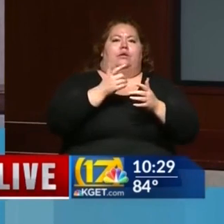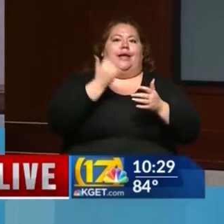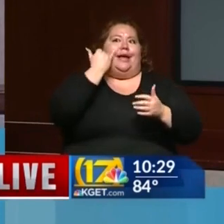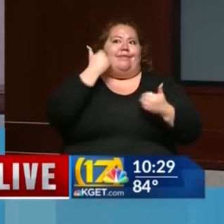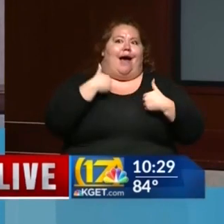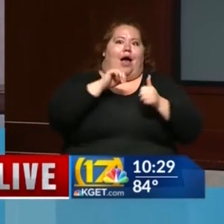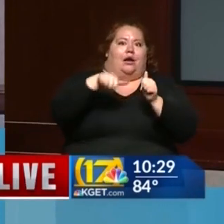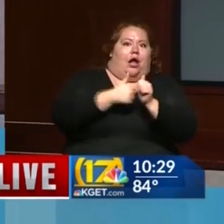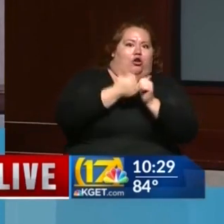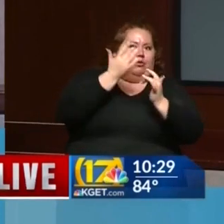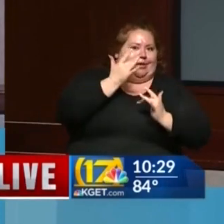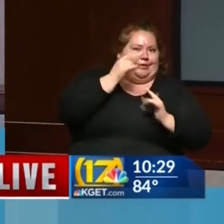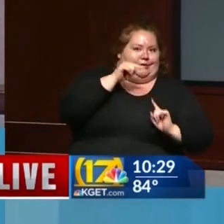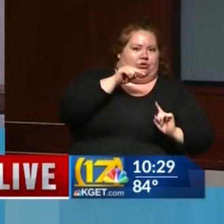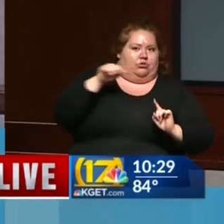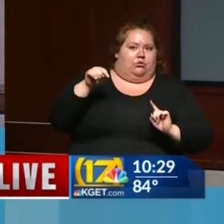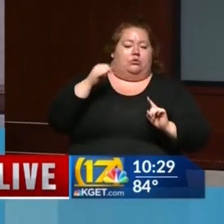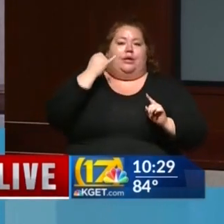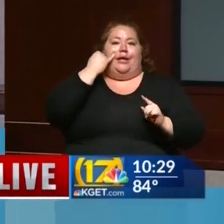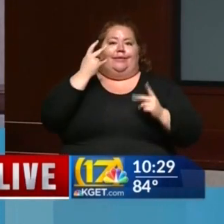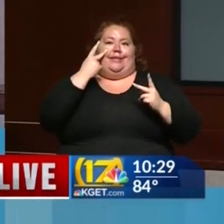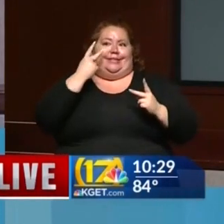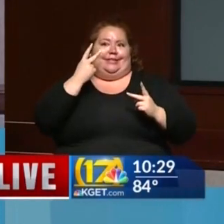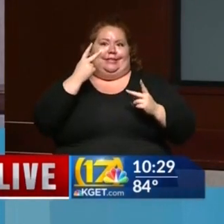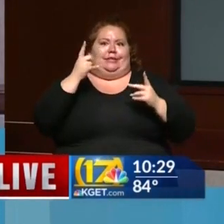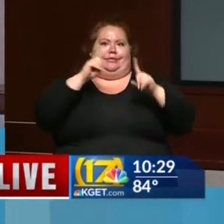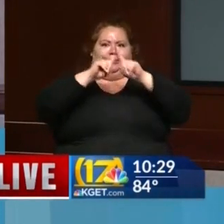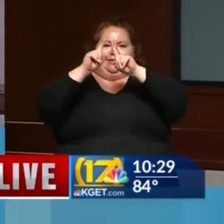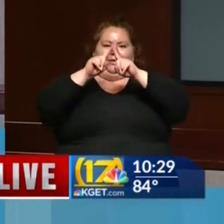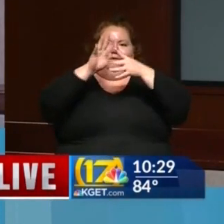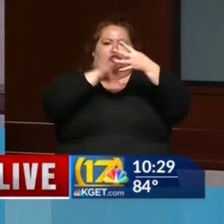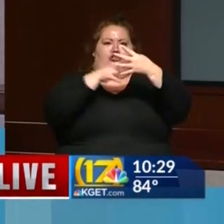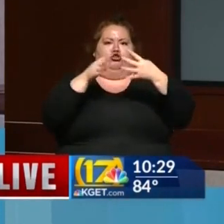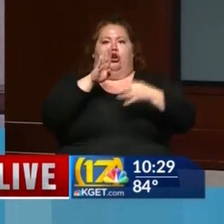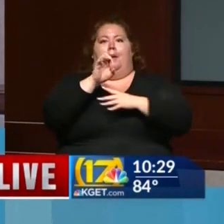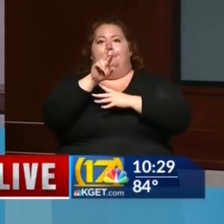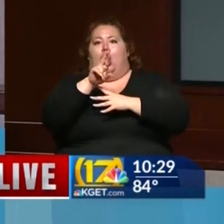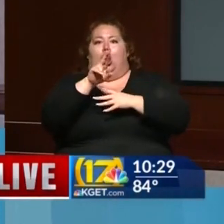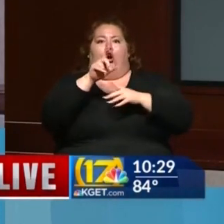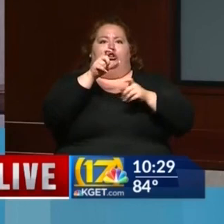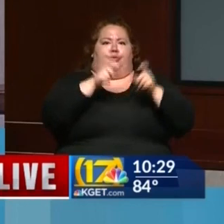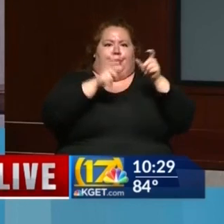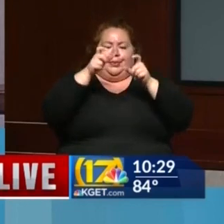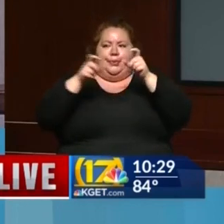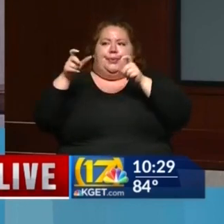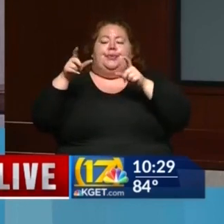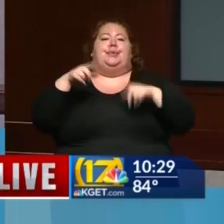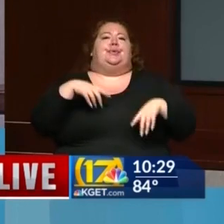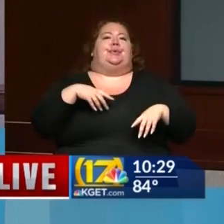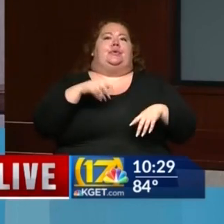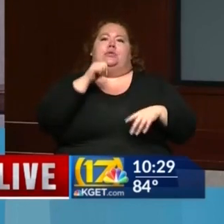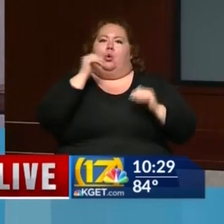WHAT IS IMPORTANT TO NOTE ABOUT THE UNDERLYING CONDITIONS IS THAT SOME PATIENTS WILL HAVE MULTIPLE UNDERLYING CONDITIONS,